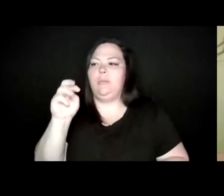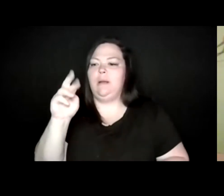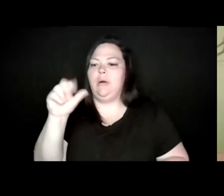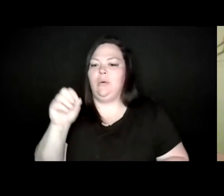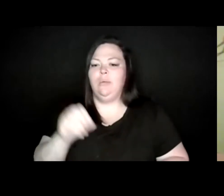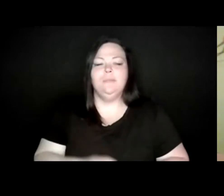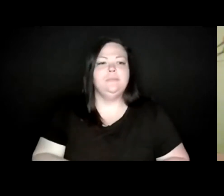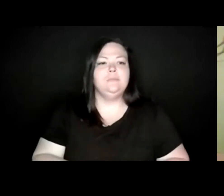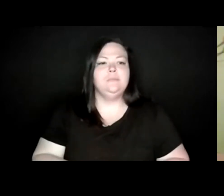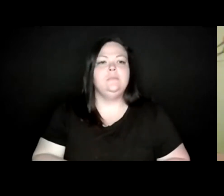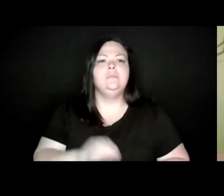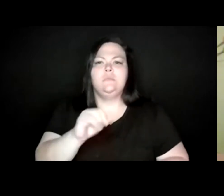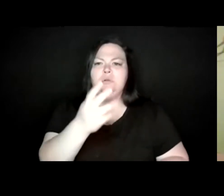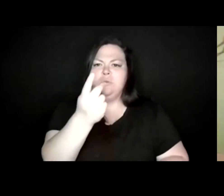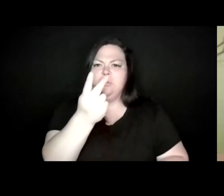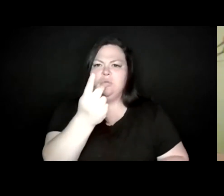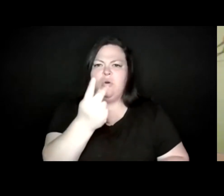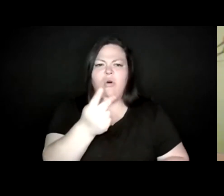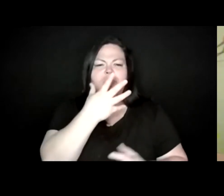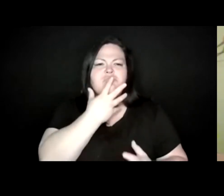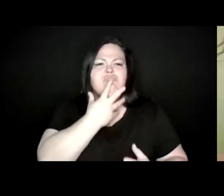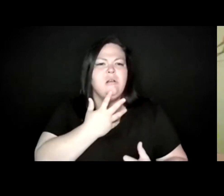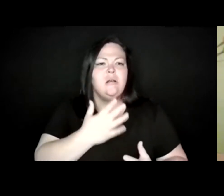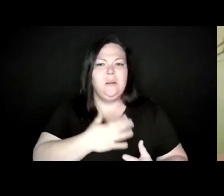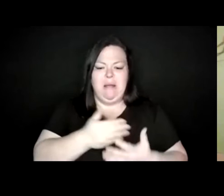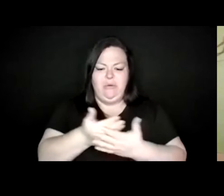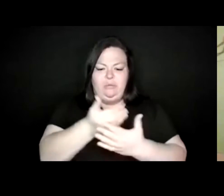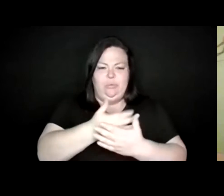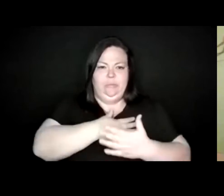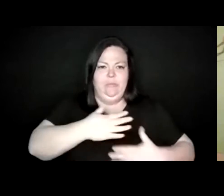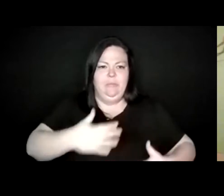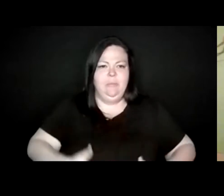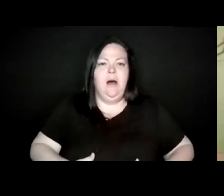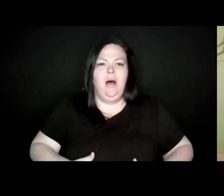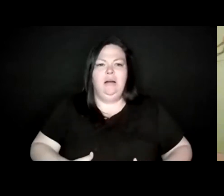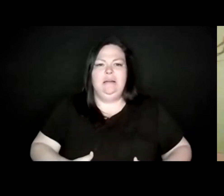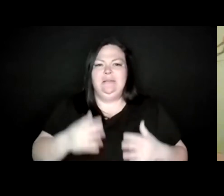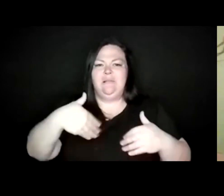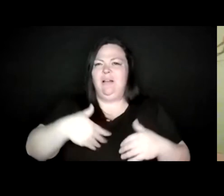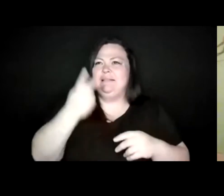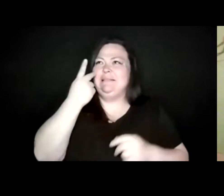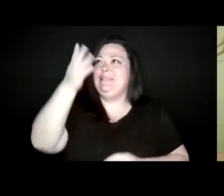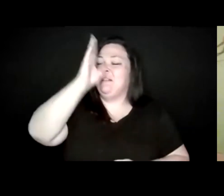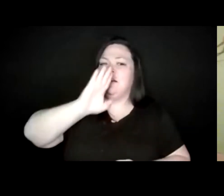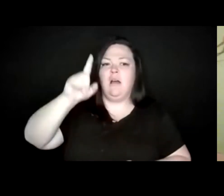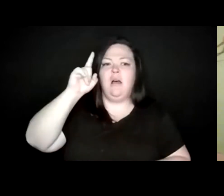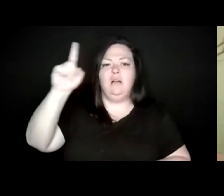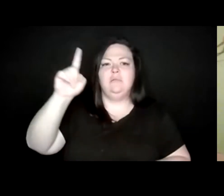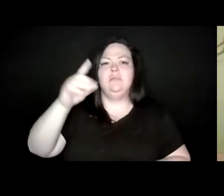The drought dogs me. My newborn body, unexposed to the divine, sails upon my father’s raft.